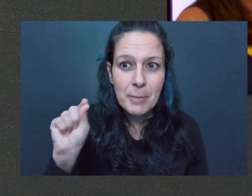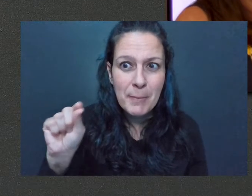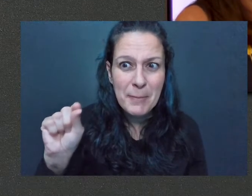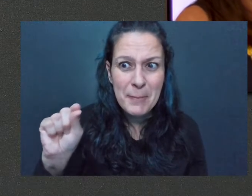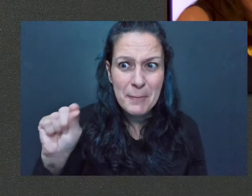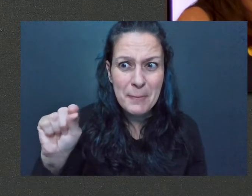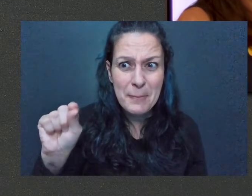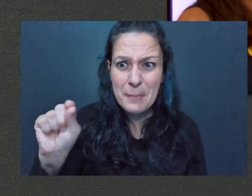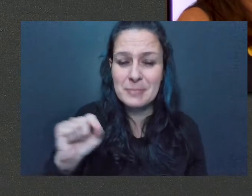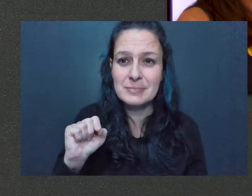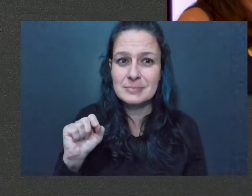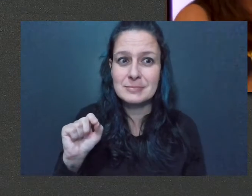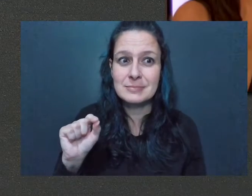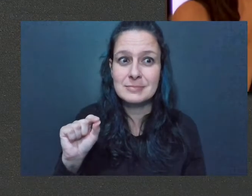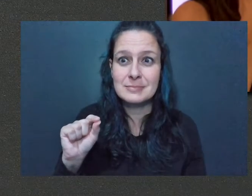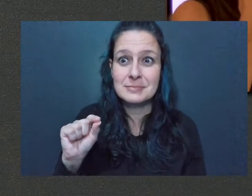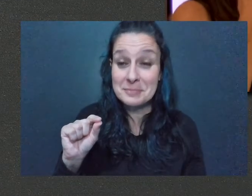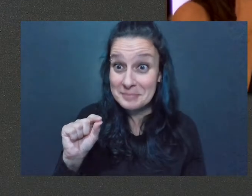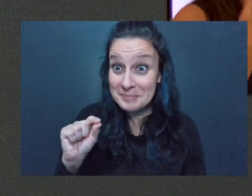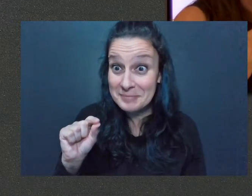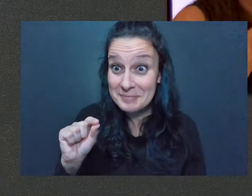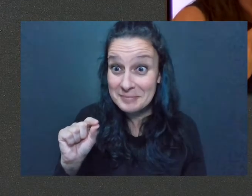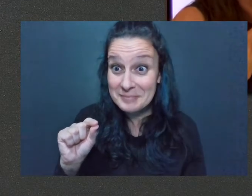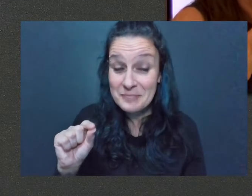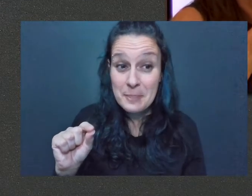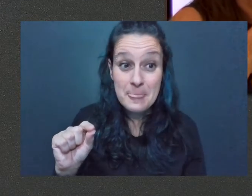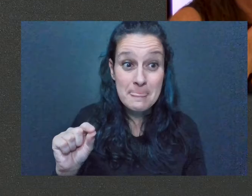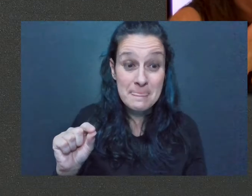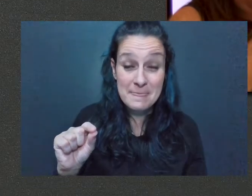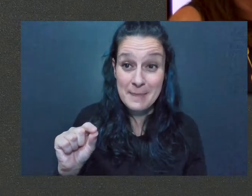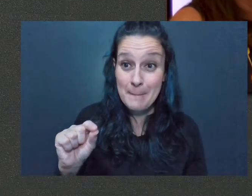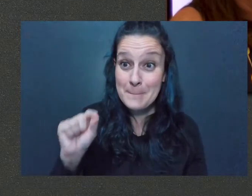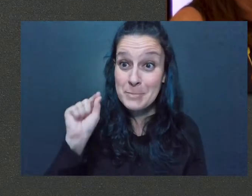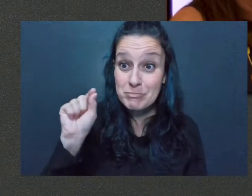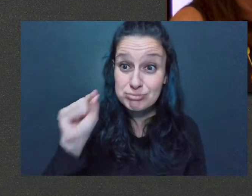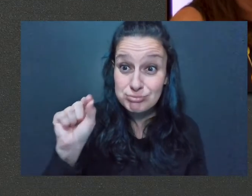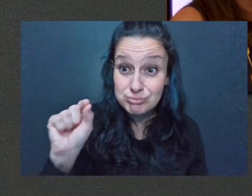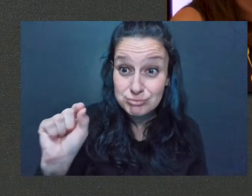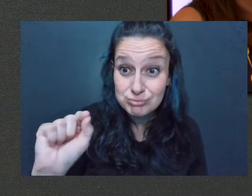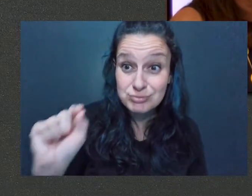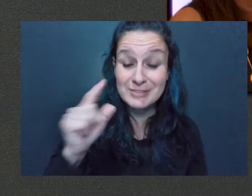[woodpecker pecking] So if you ever hear that sound,